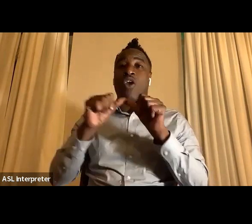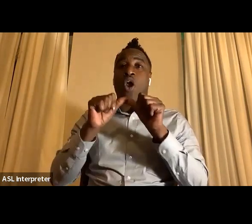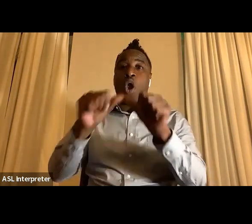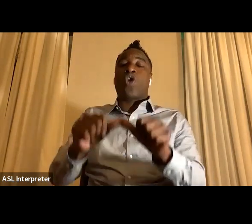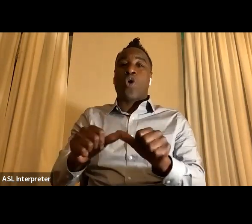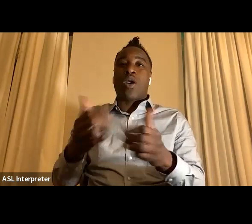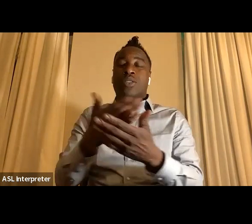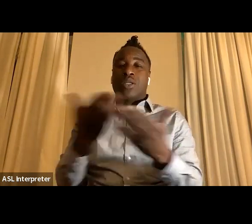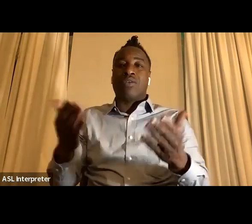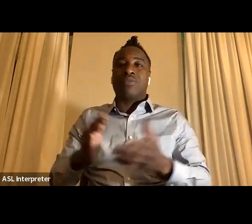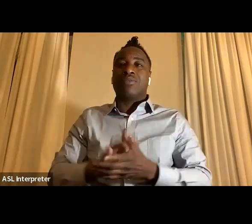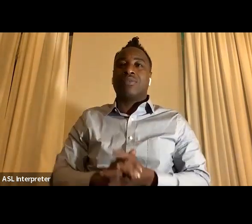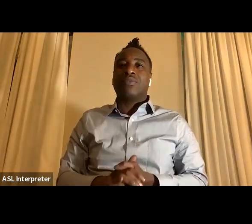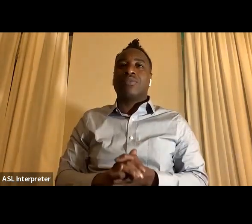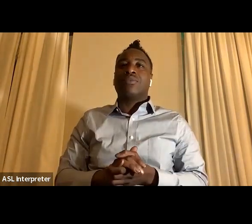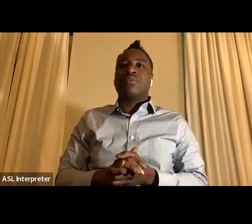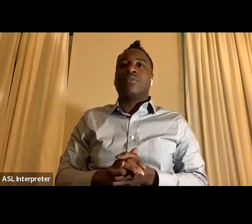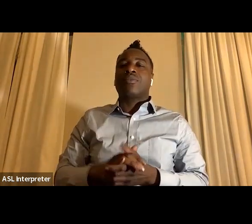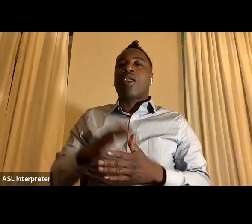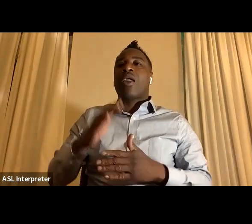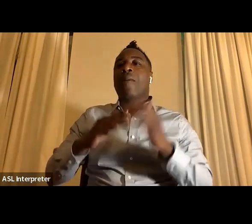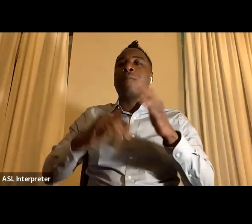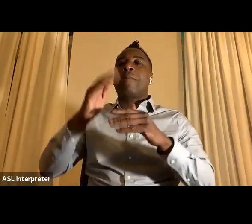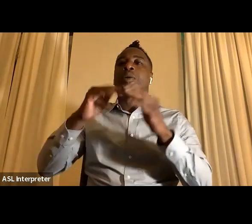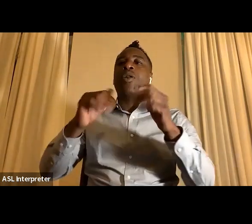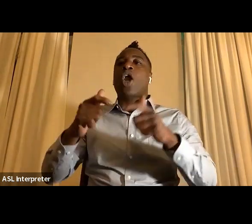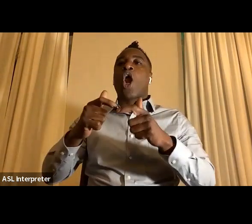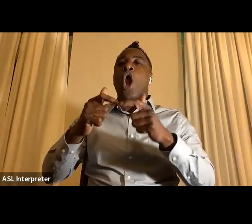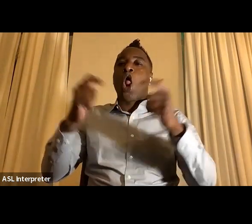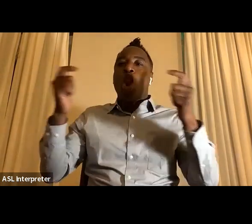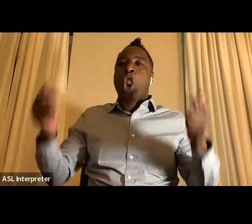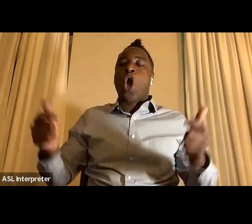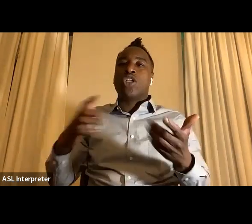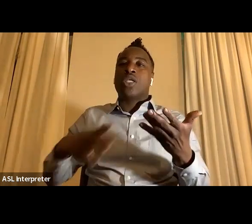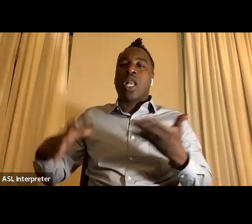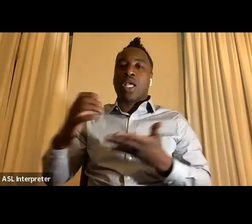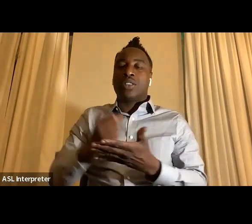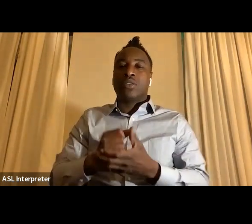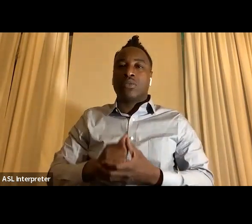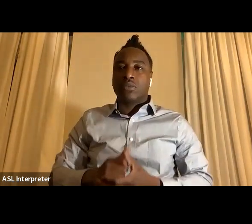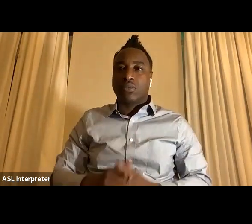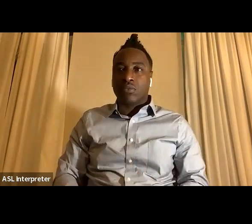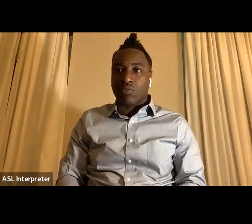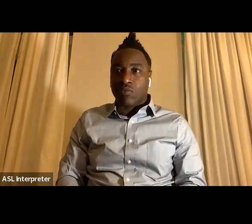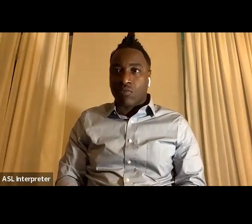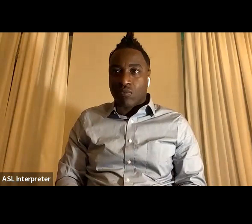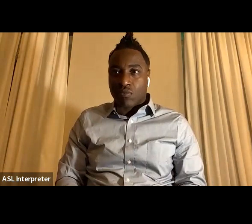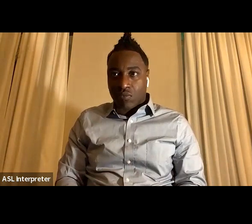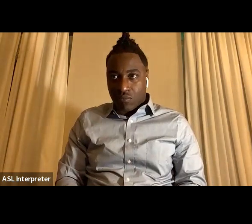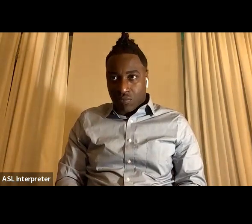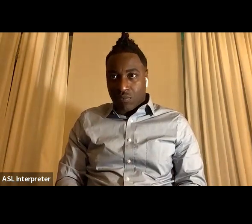like building up a large collection. But yeah,